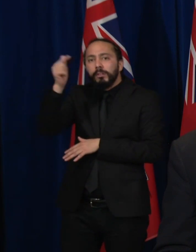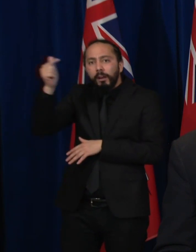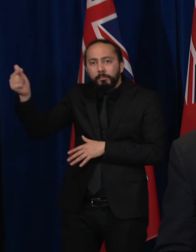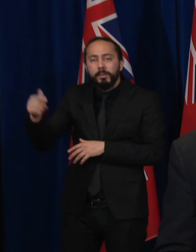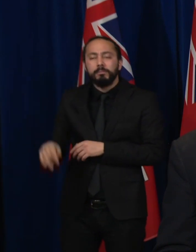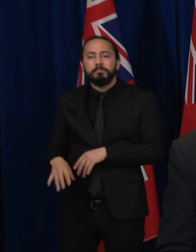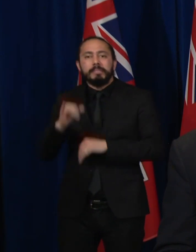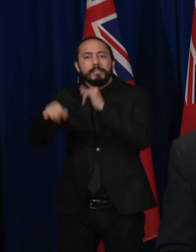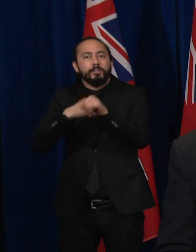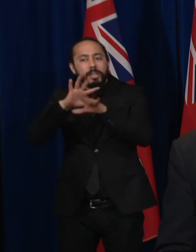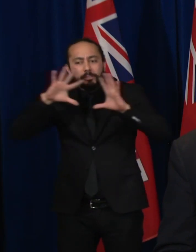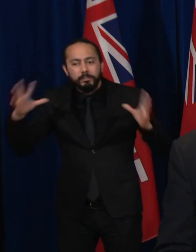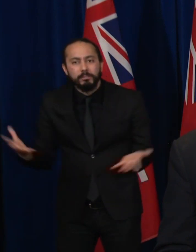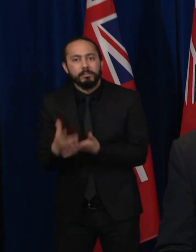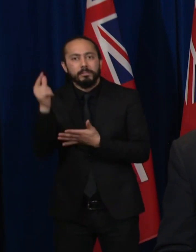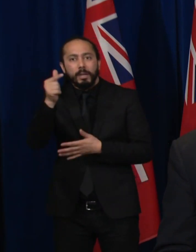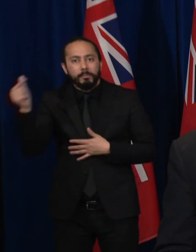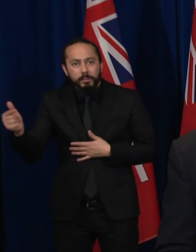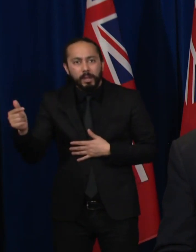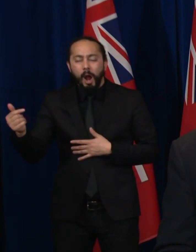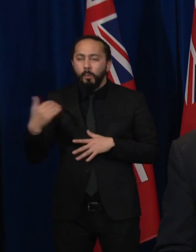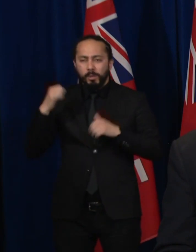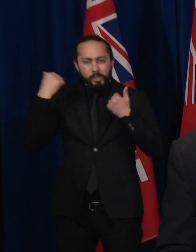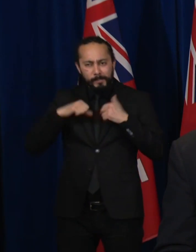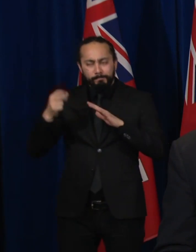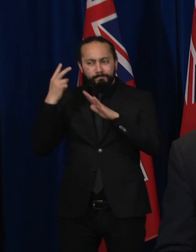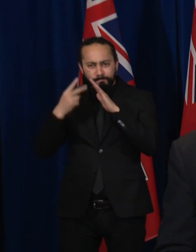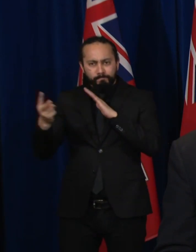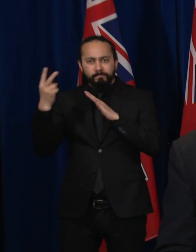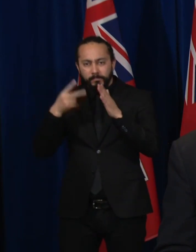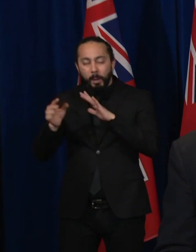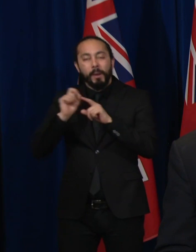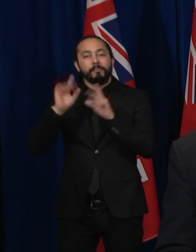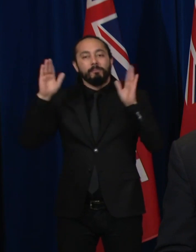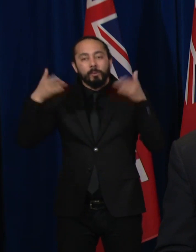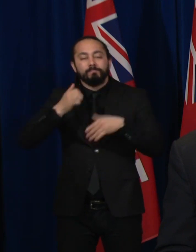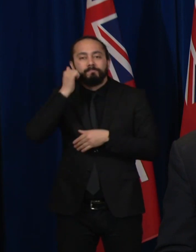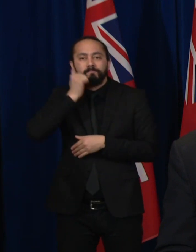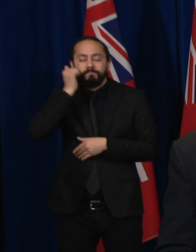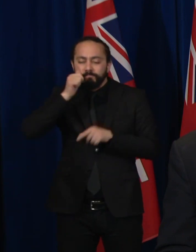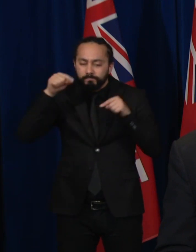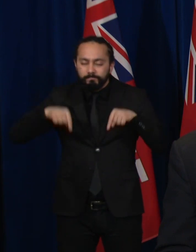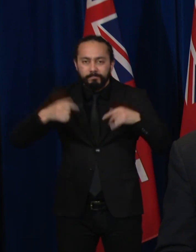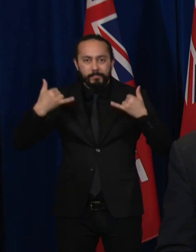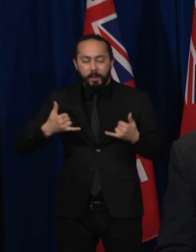big a didn't as they can in this and they will provide the resources getting